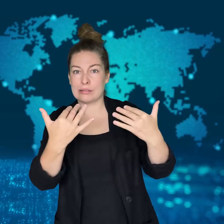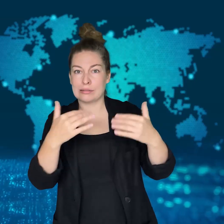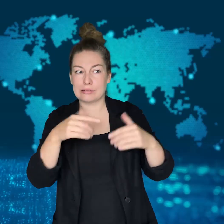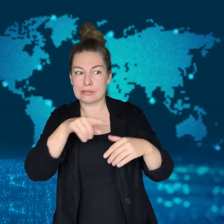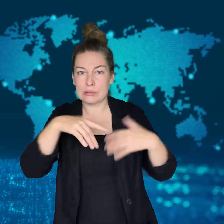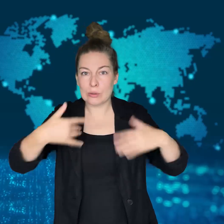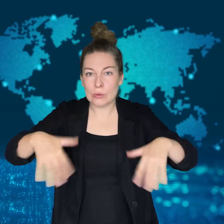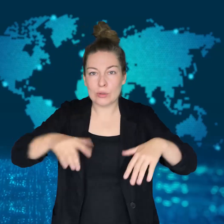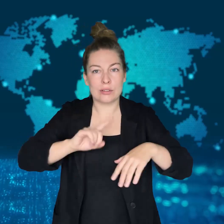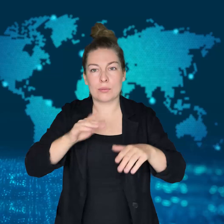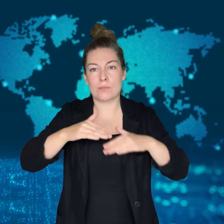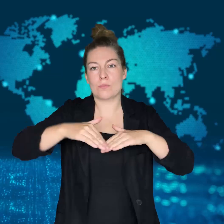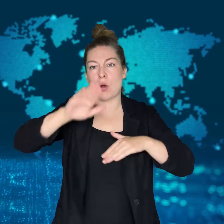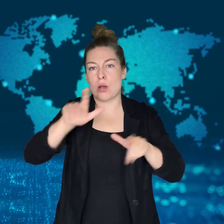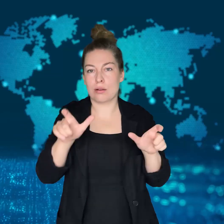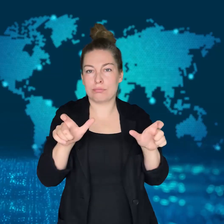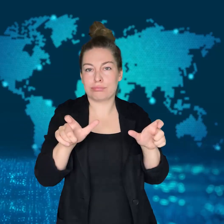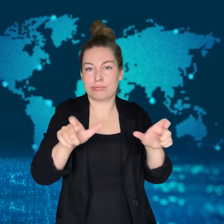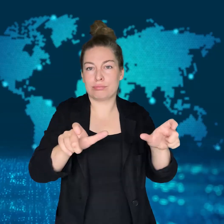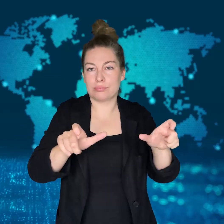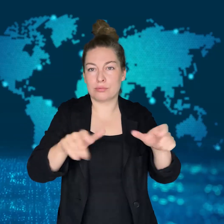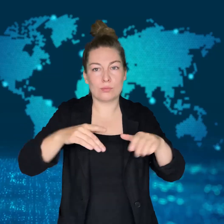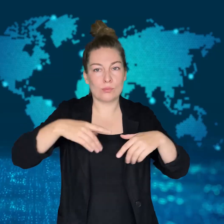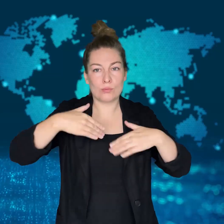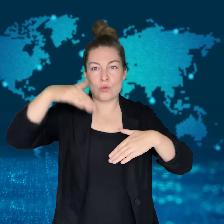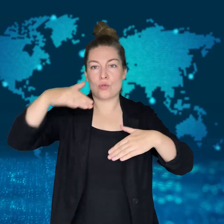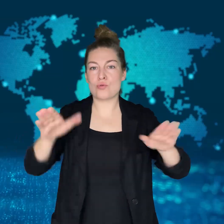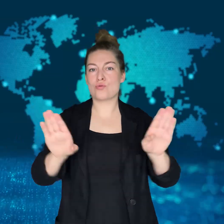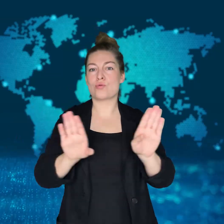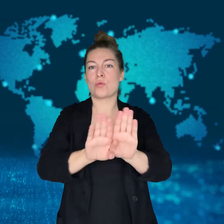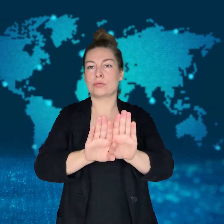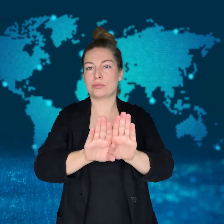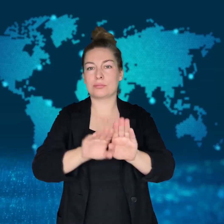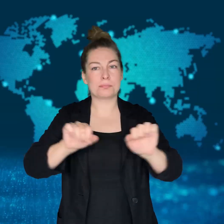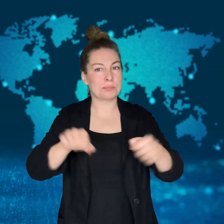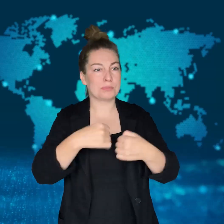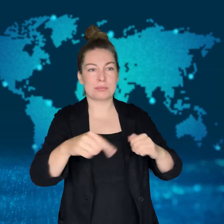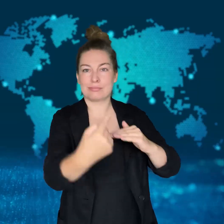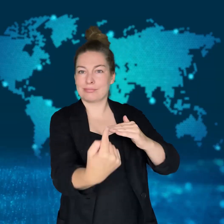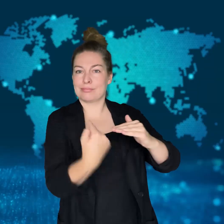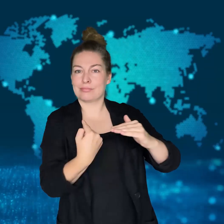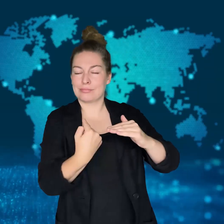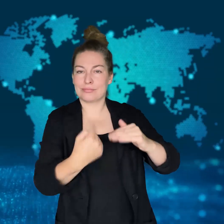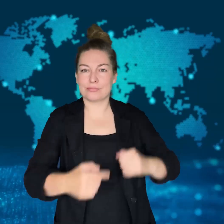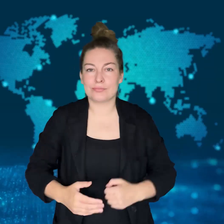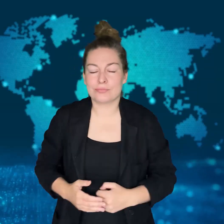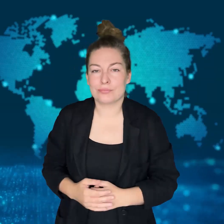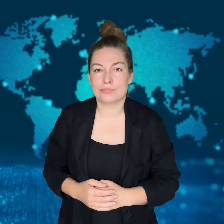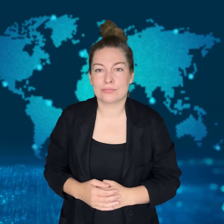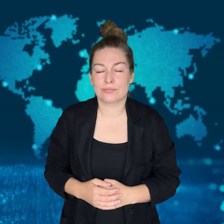their border security or shut down their borders totally.